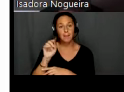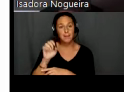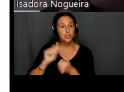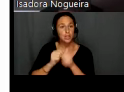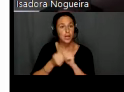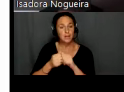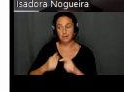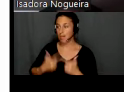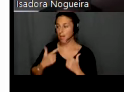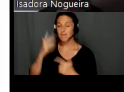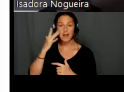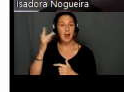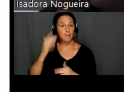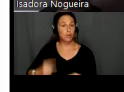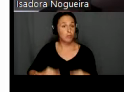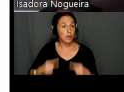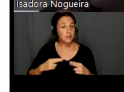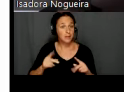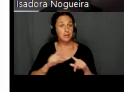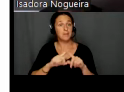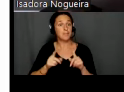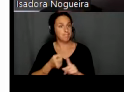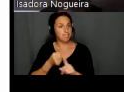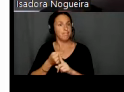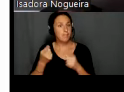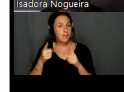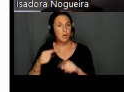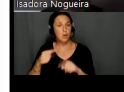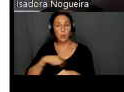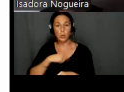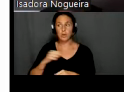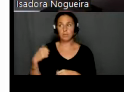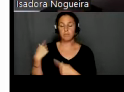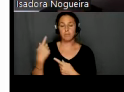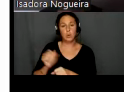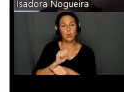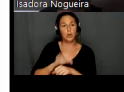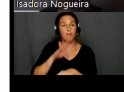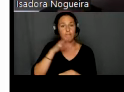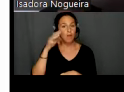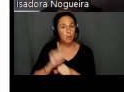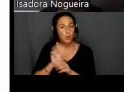It just so happened that we had been working with farm workers on the Achieving Resilient Communities project